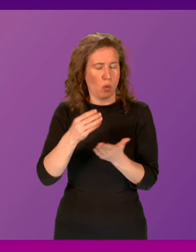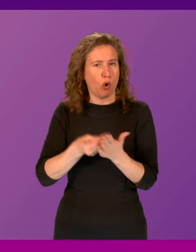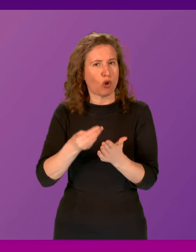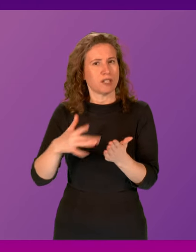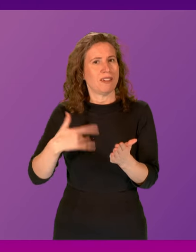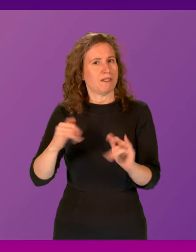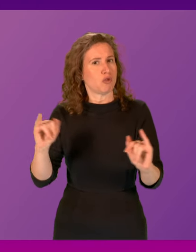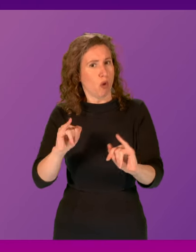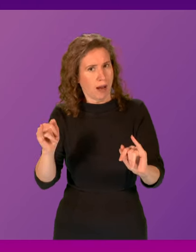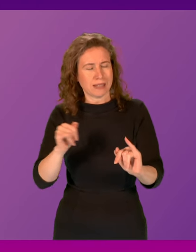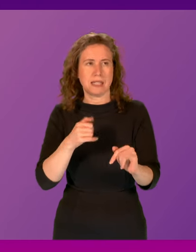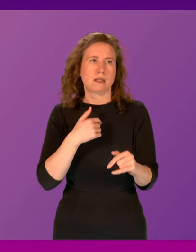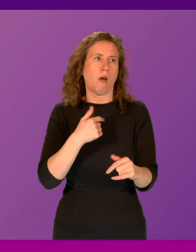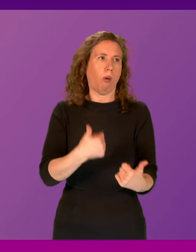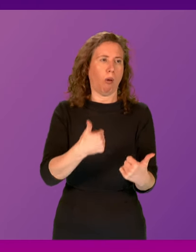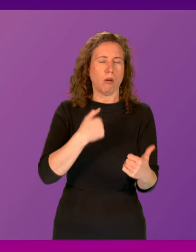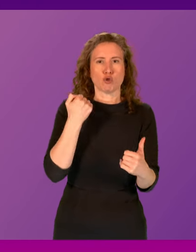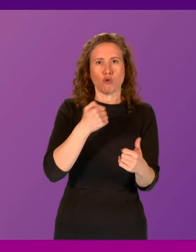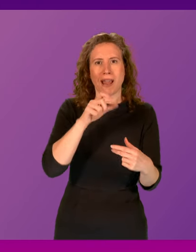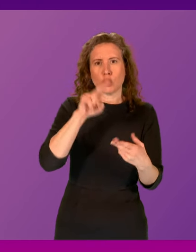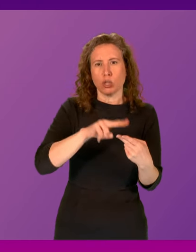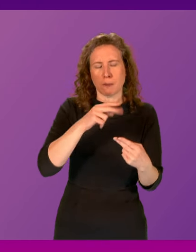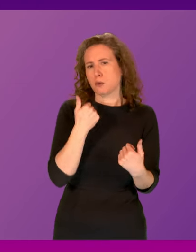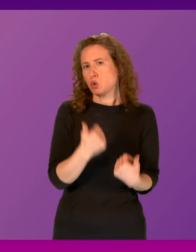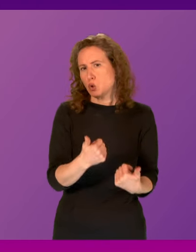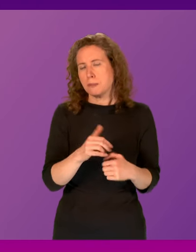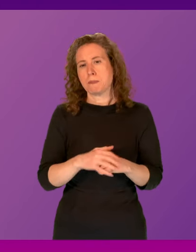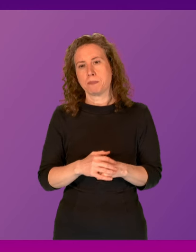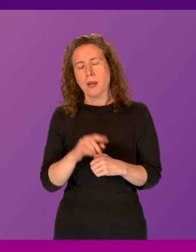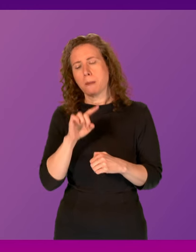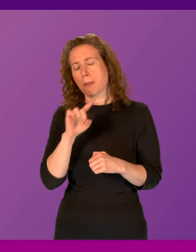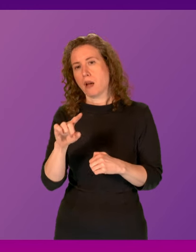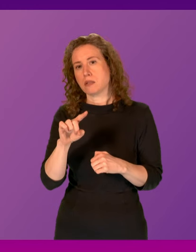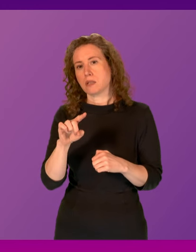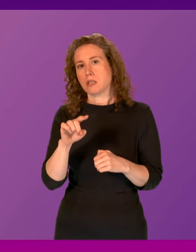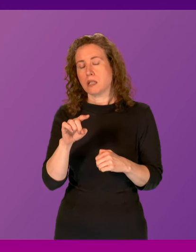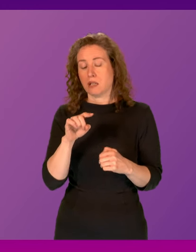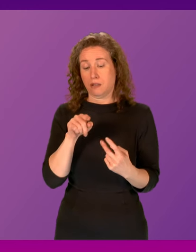The purpose of the ScotRail peak fares removal pilot is twofold: the first purpose is to find